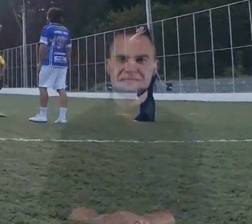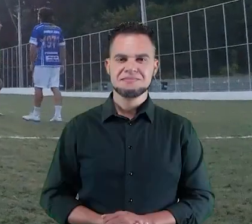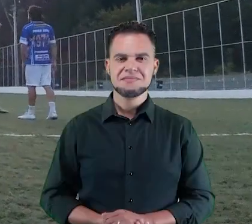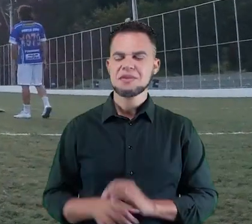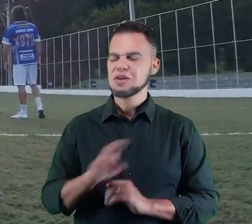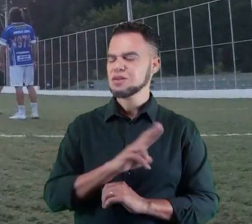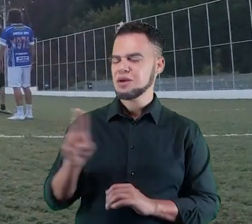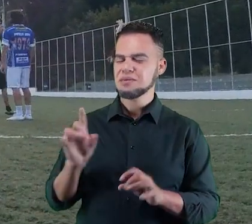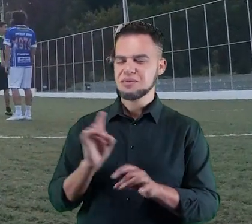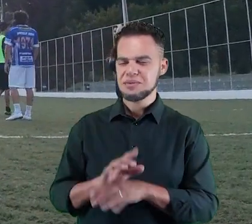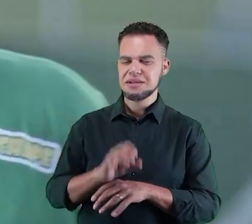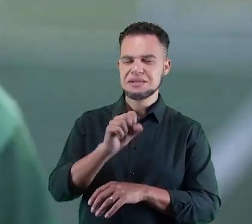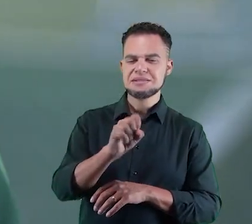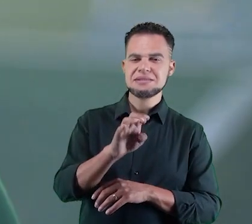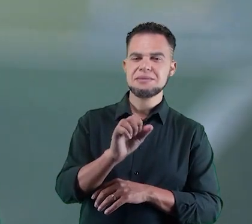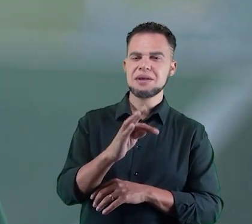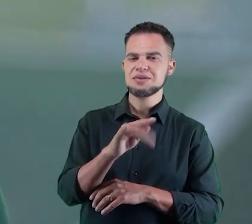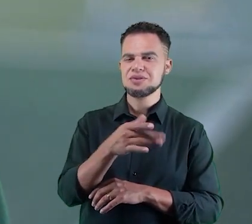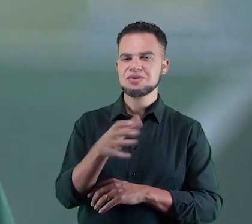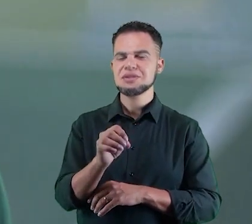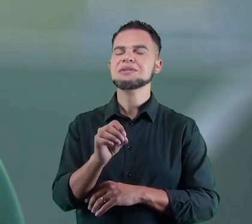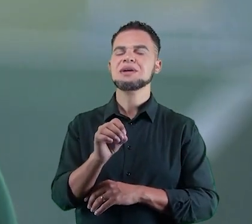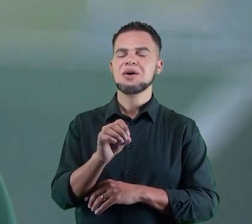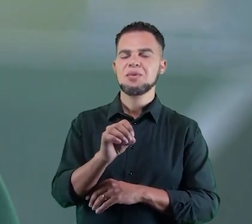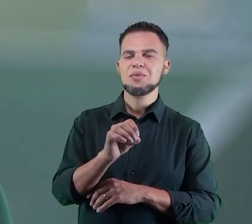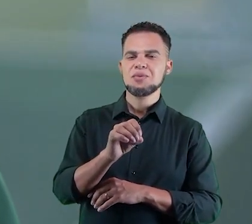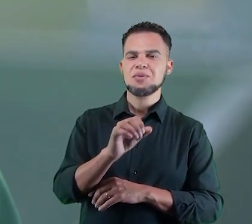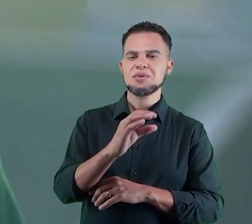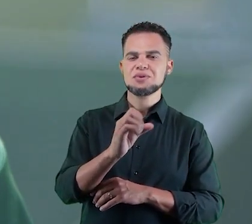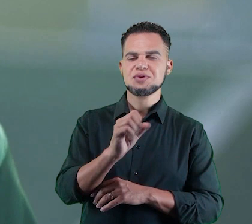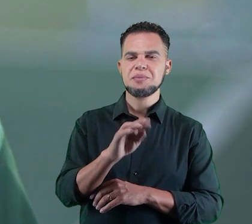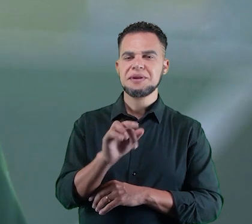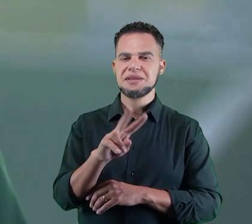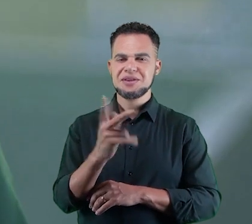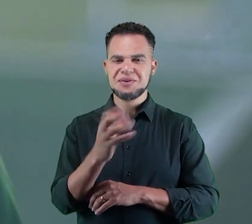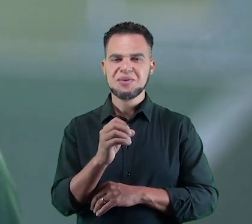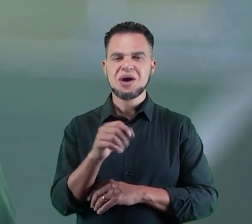Full name? Sebastião Zocoli Sobrinho. Known as? Tião.